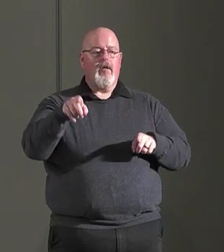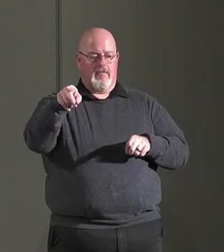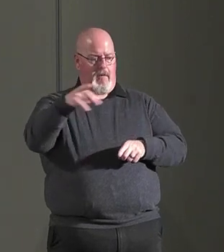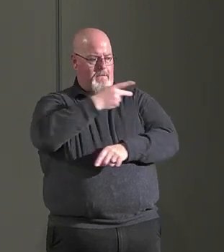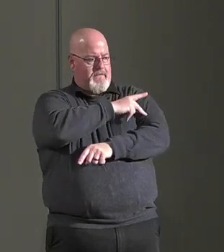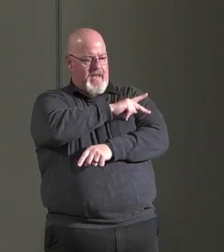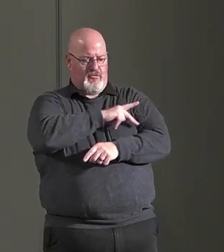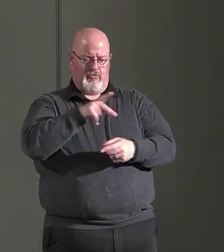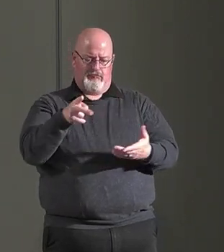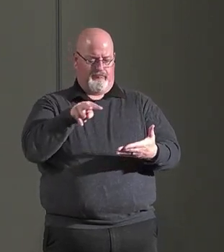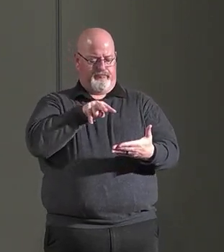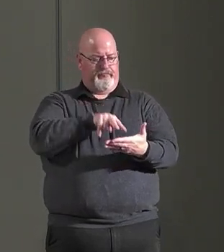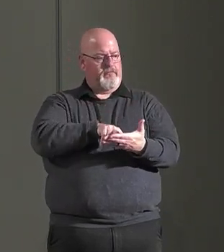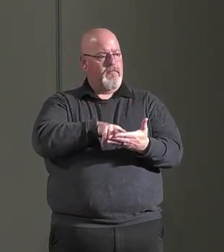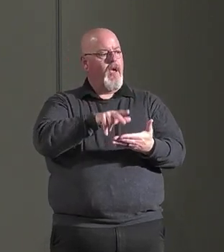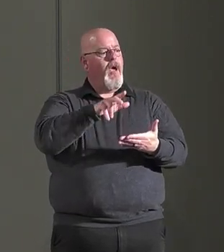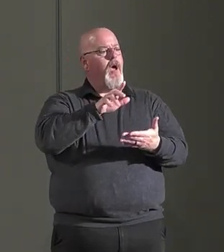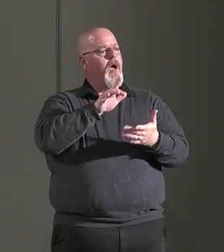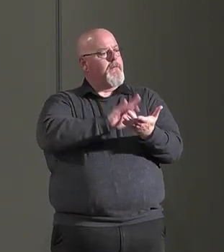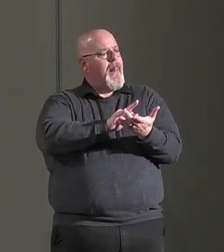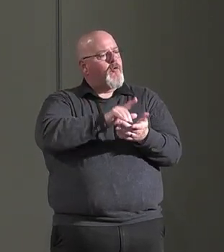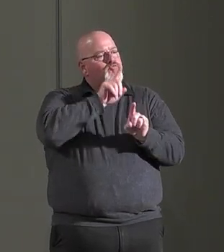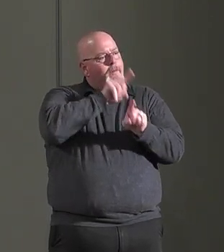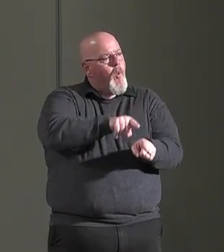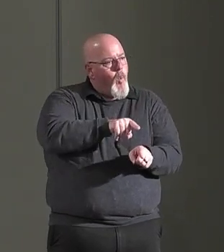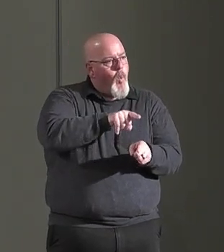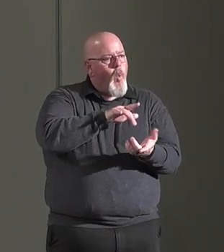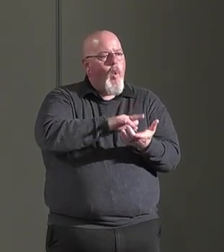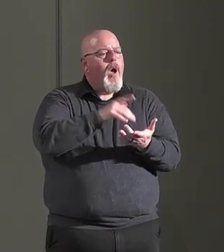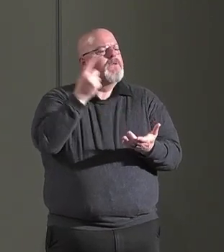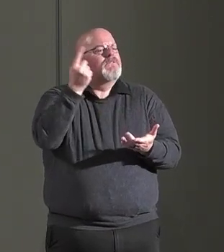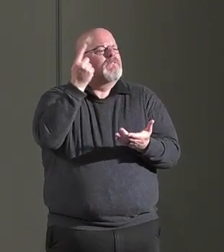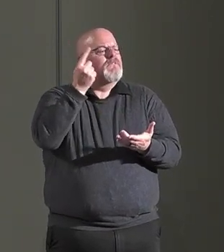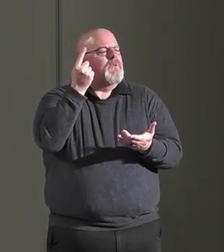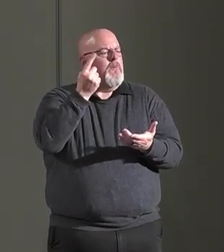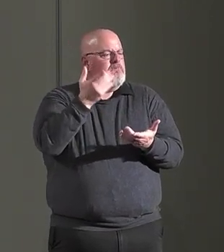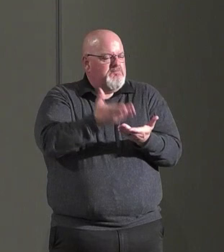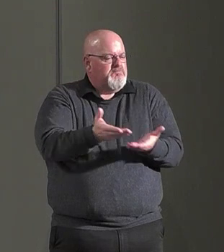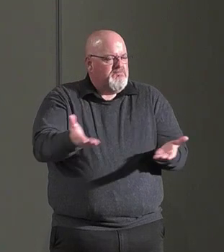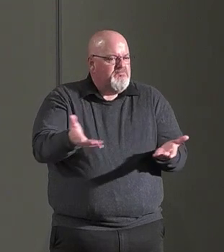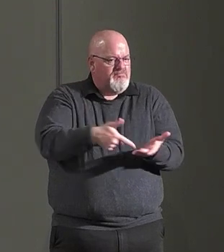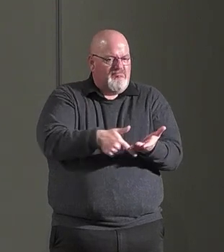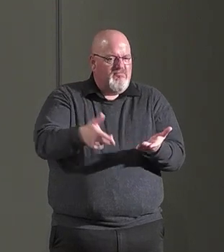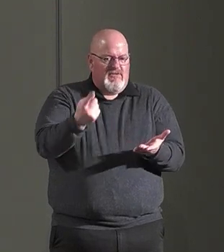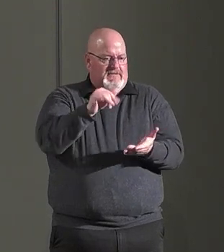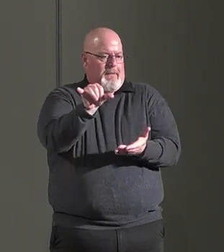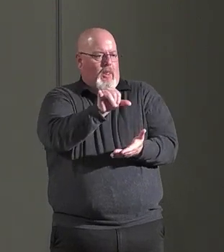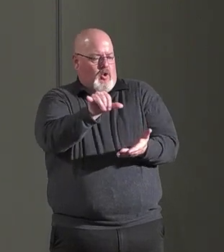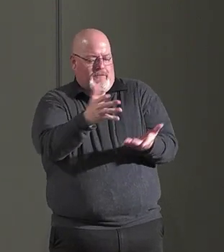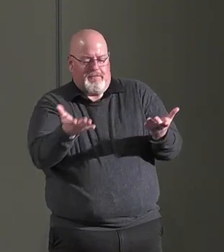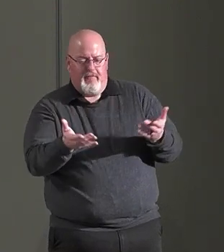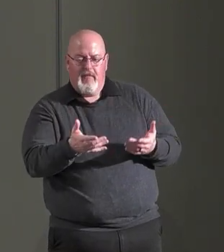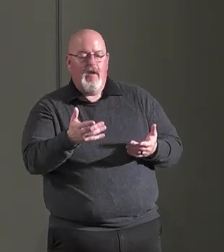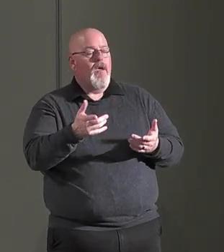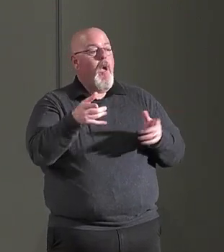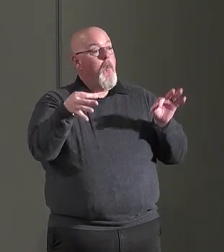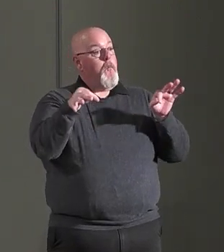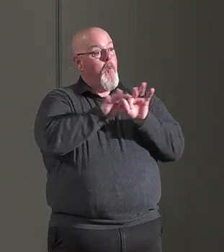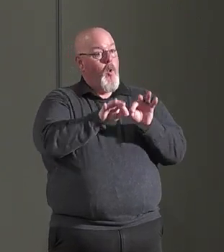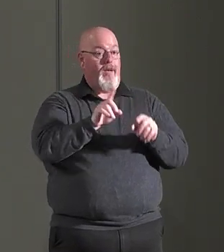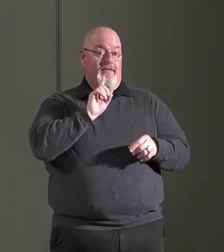look at a medical report or some similar artifacts. So it is important that the deaf patient needs